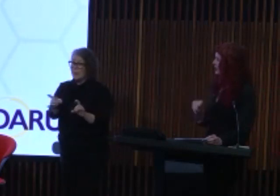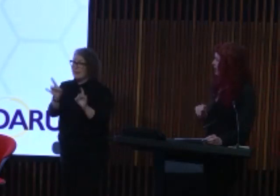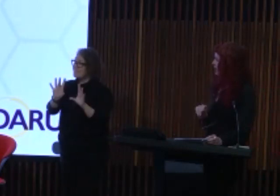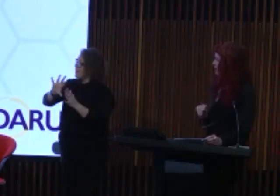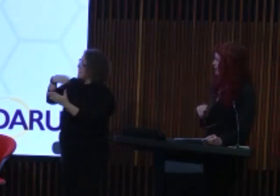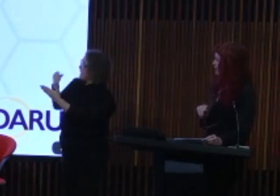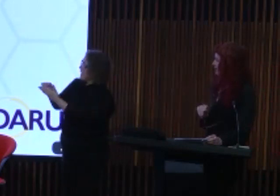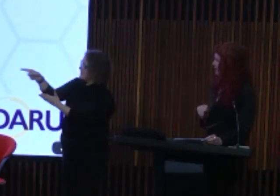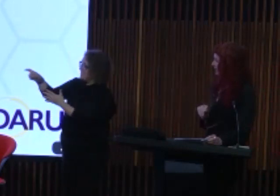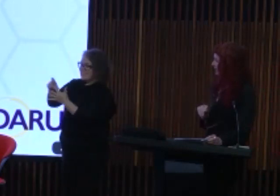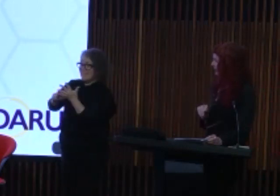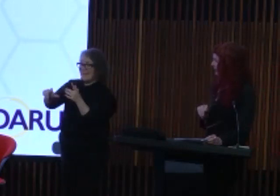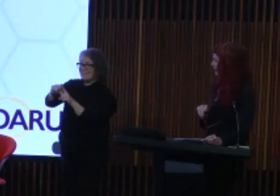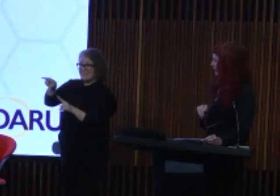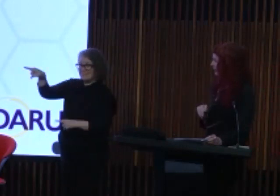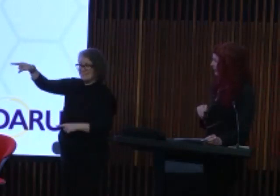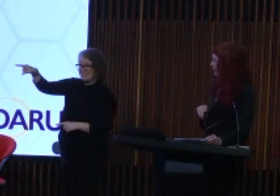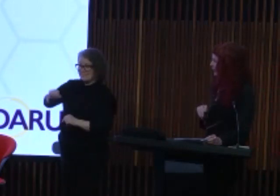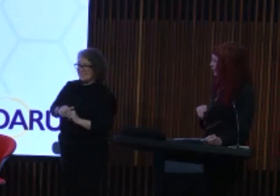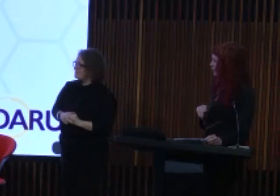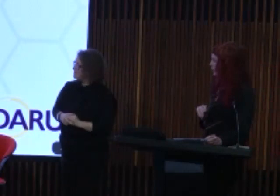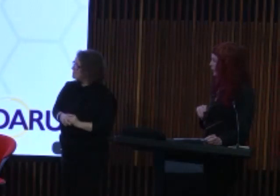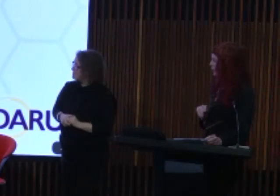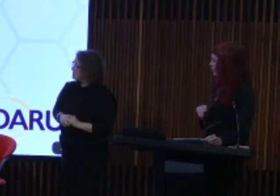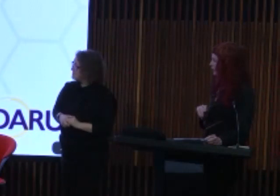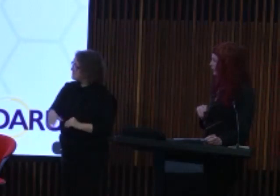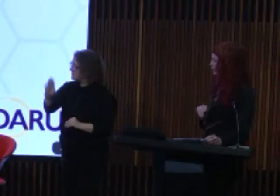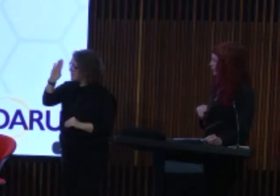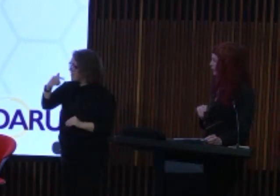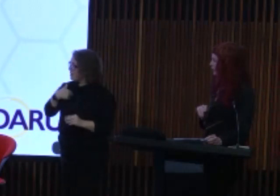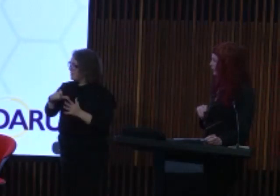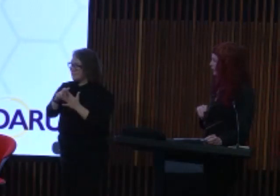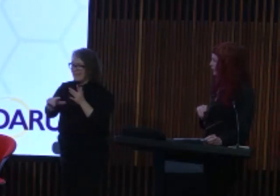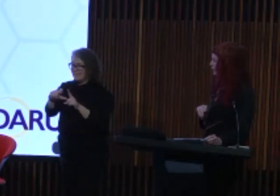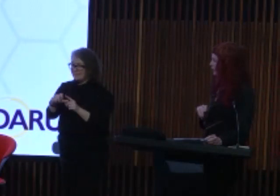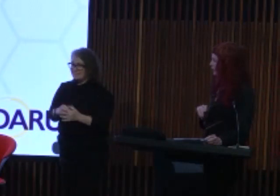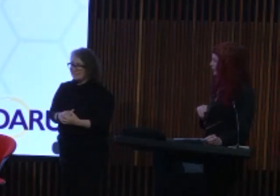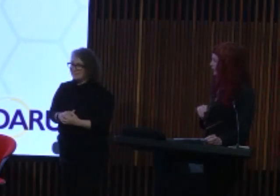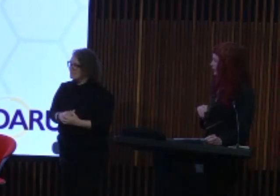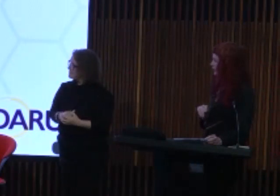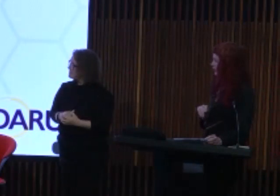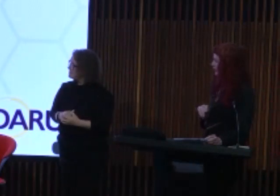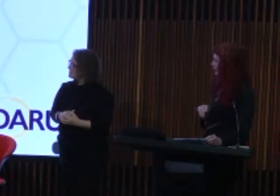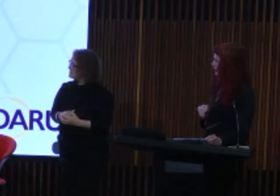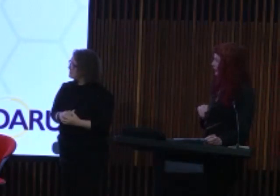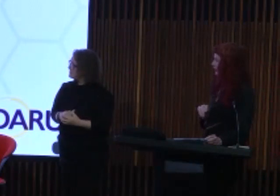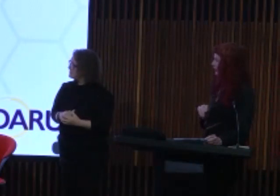end, David. Yes, hi, I'm Dave so. It's the most difficult.